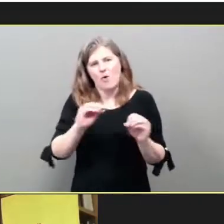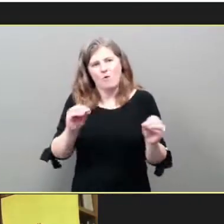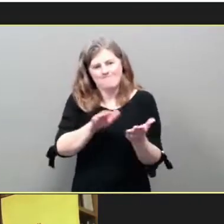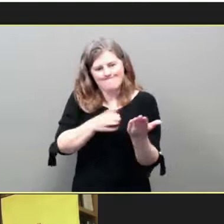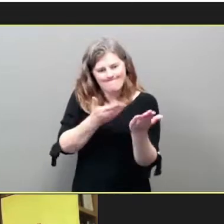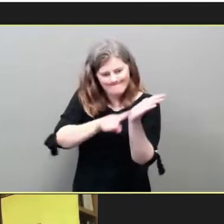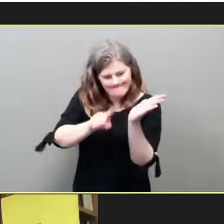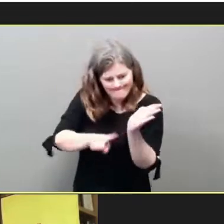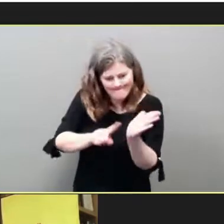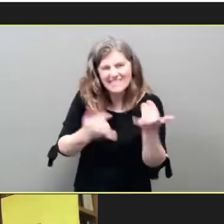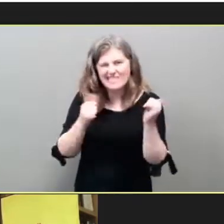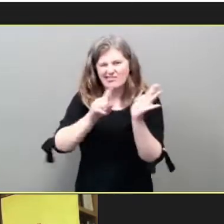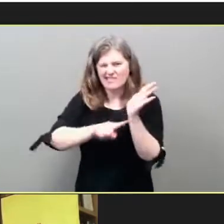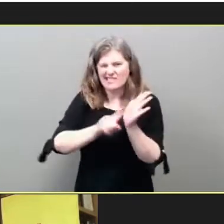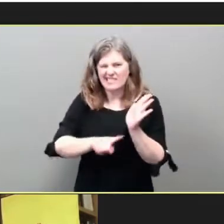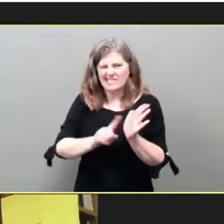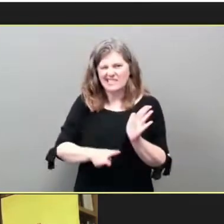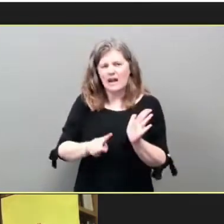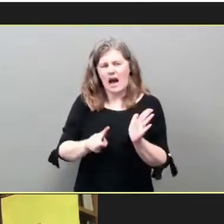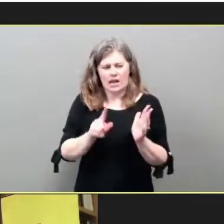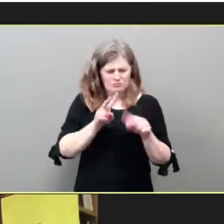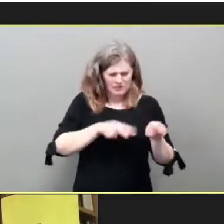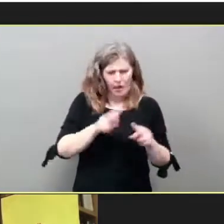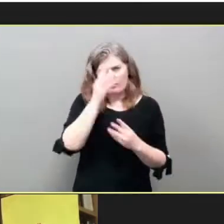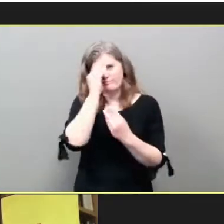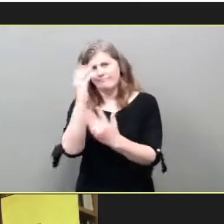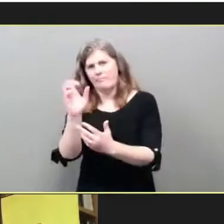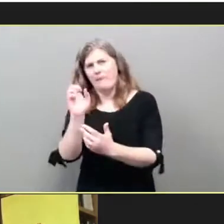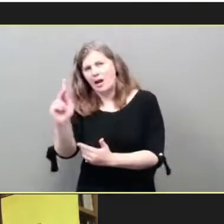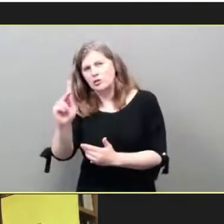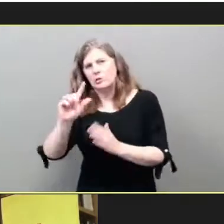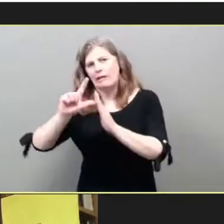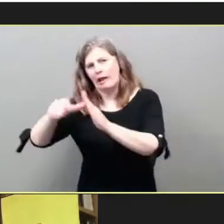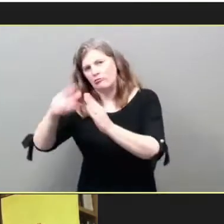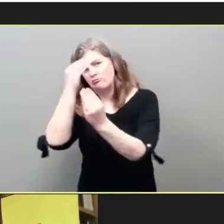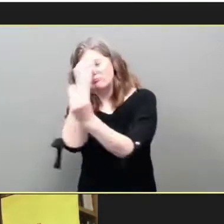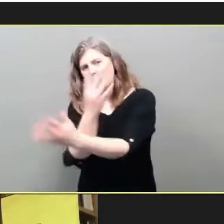either look that up and get back to you or we can bring it back to him feature press conference.